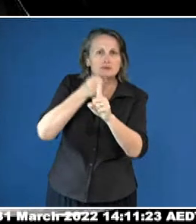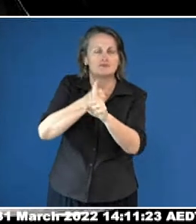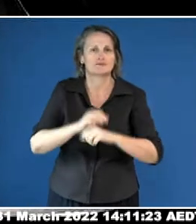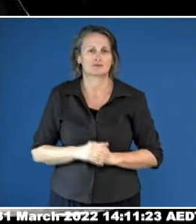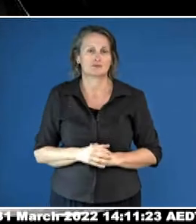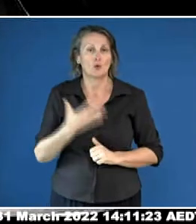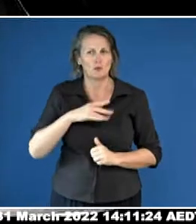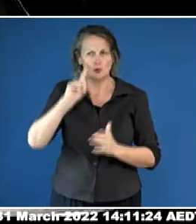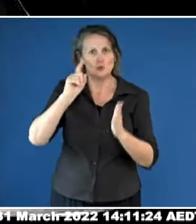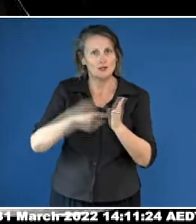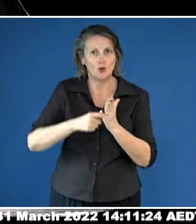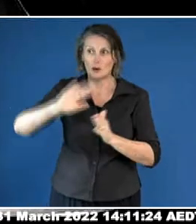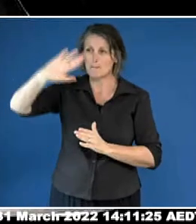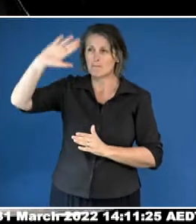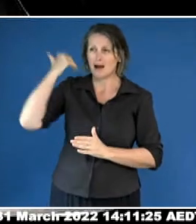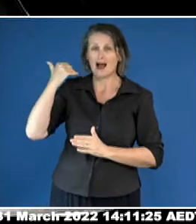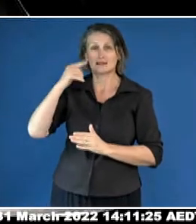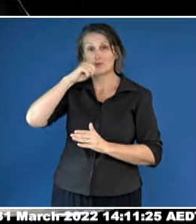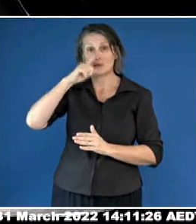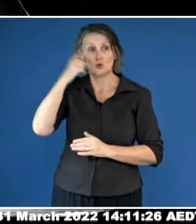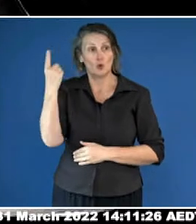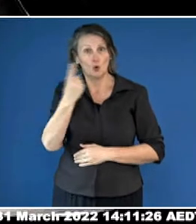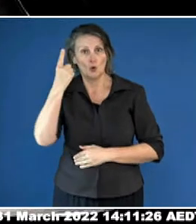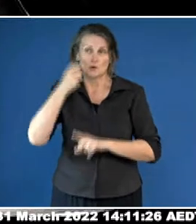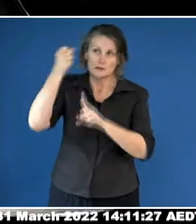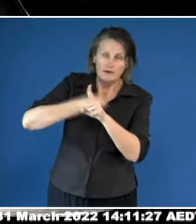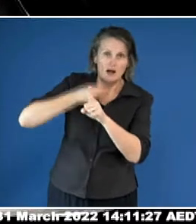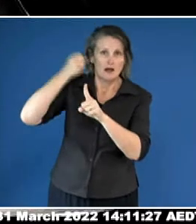have come before us, including WWDA's founders, and those who continue to